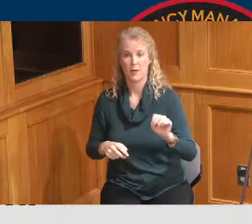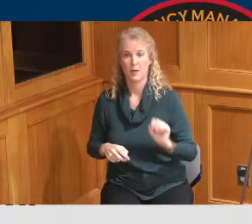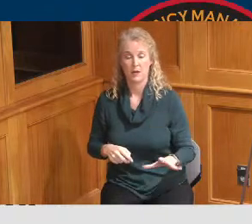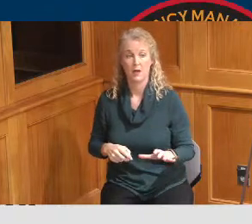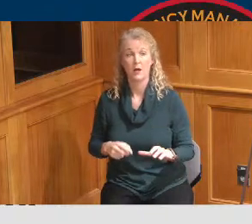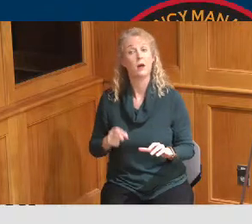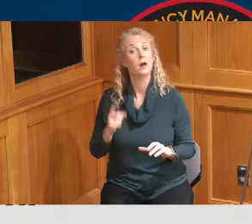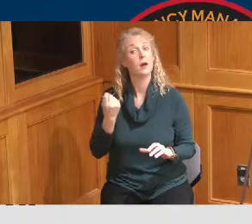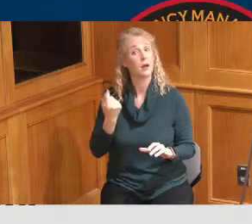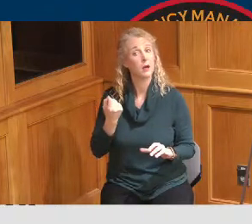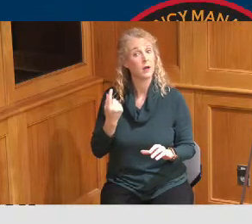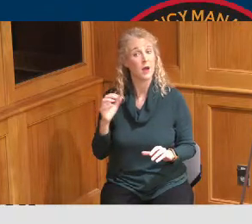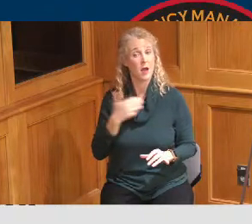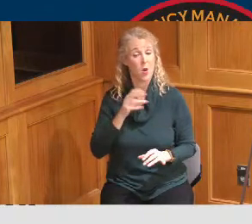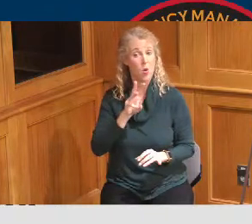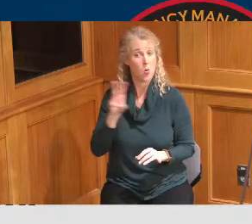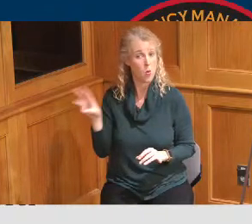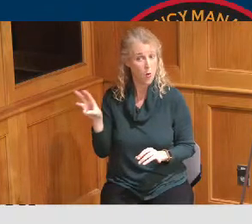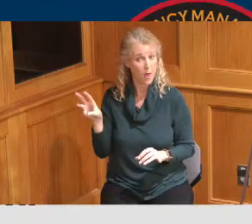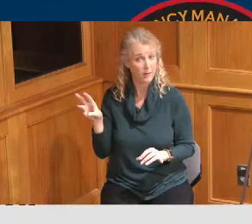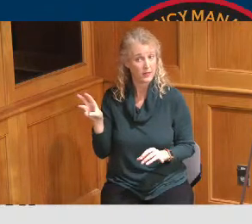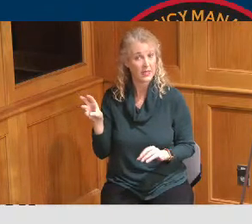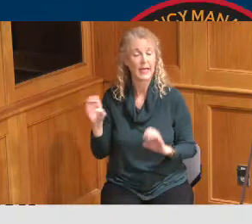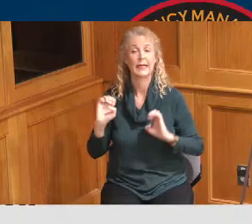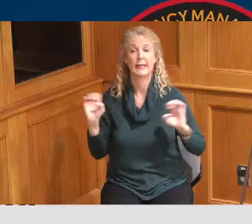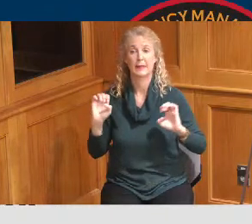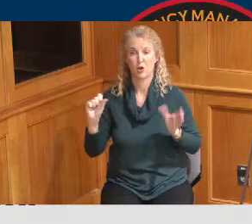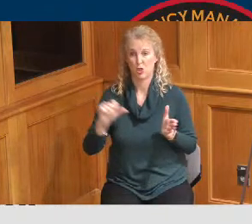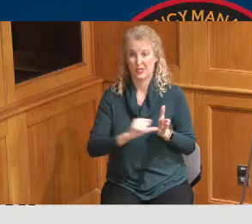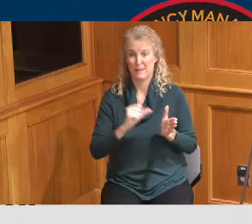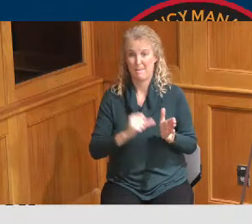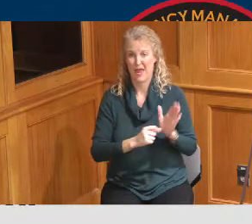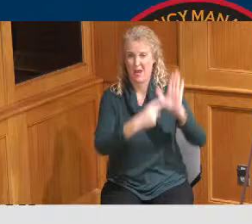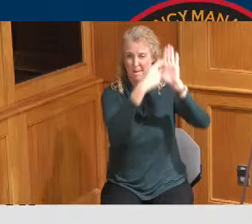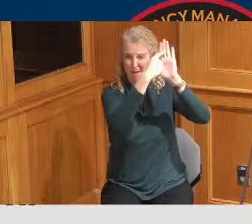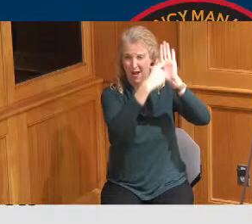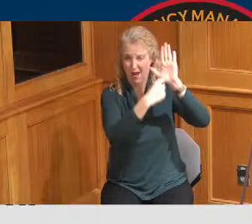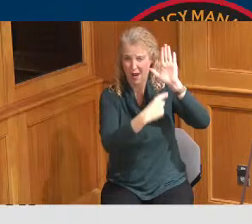we also on our website we have an emergency page and we created it immediately and posted every